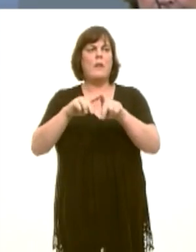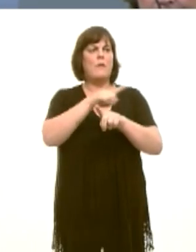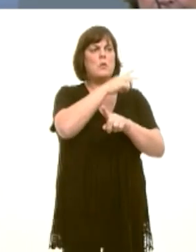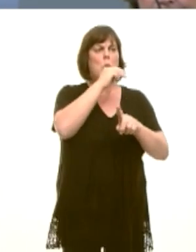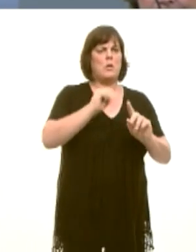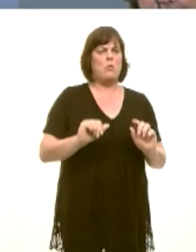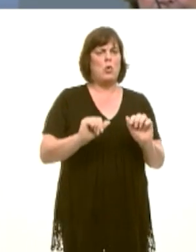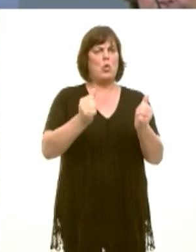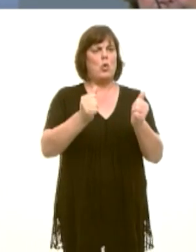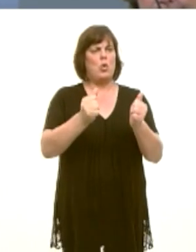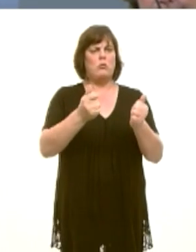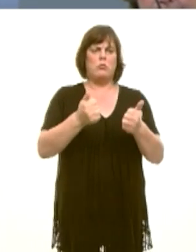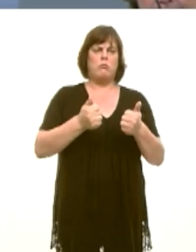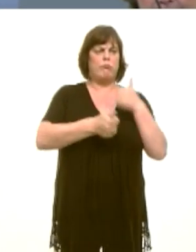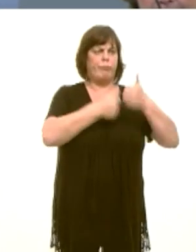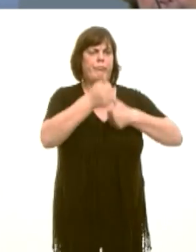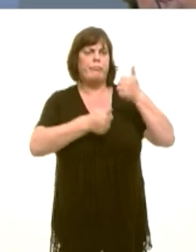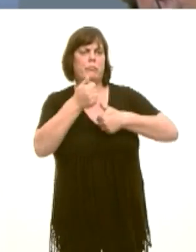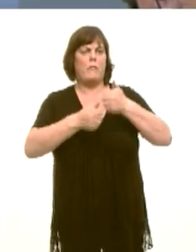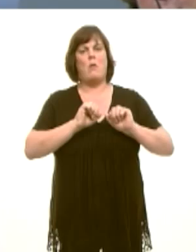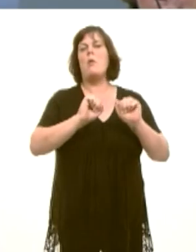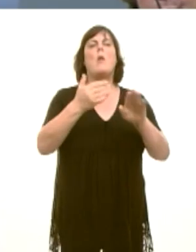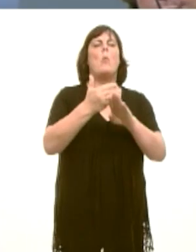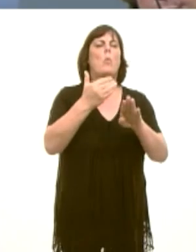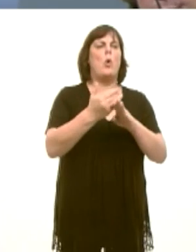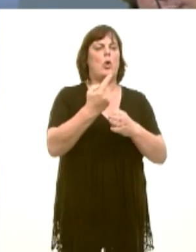compared internationally and nationally across the UK. So, when is your Government going